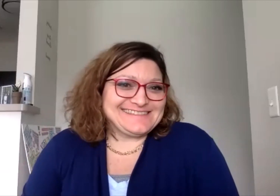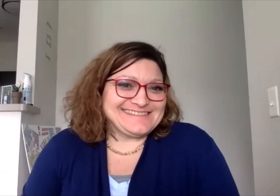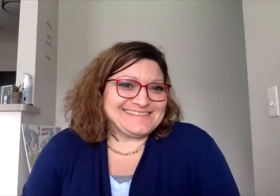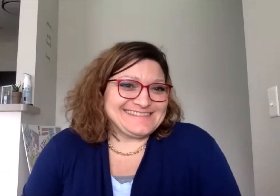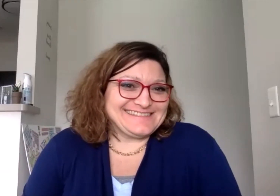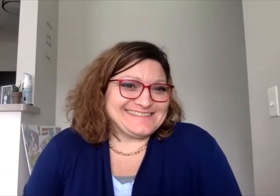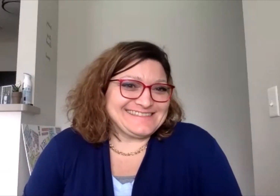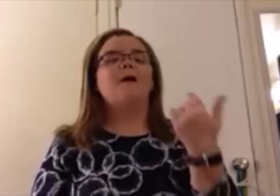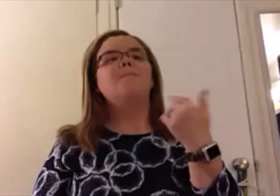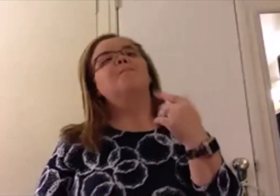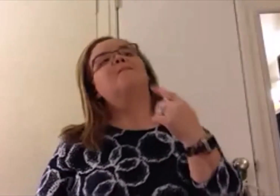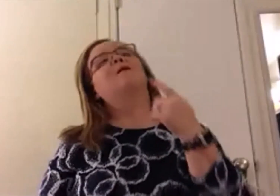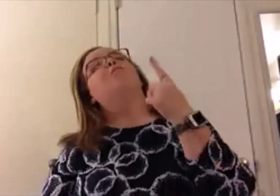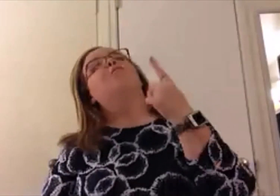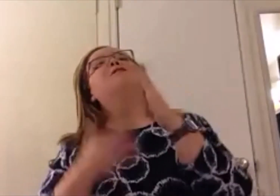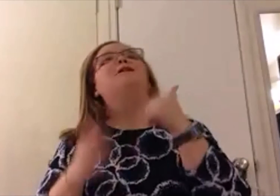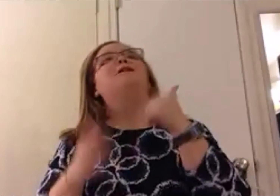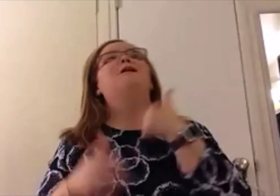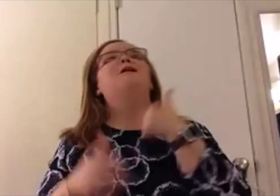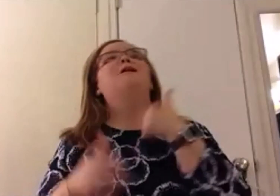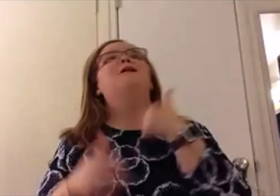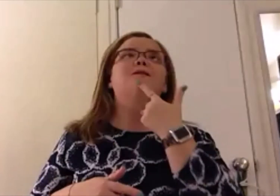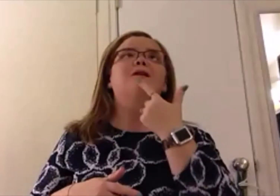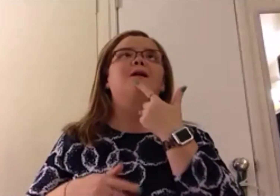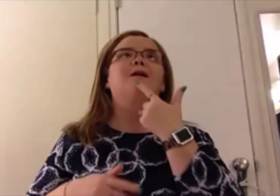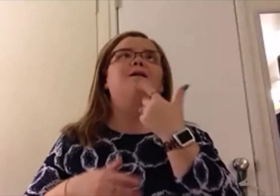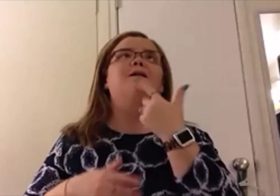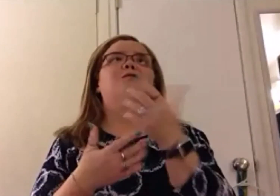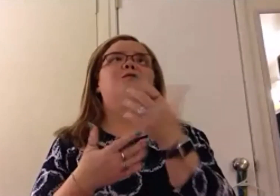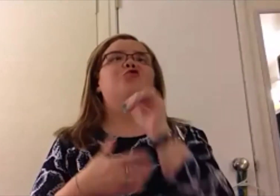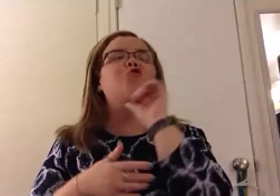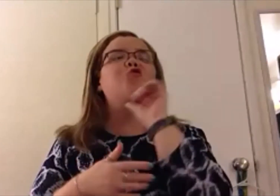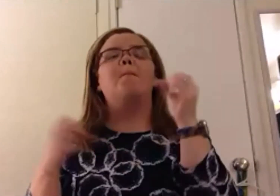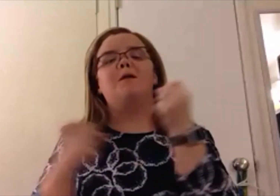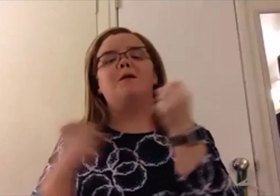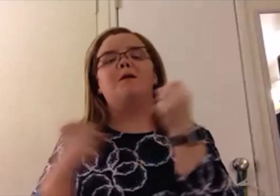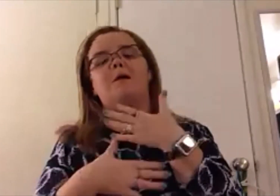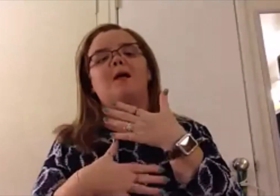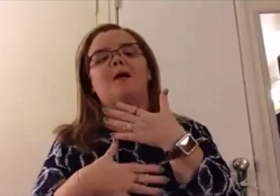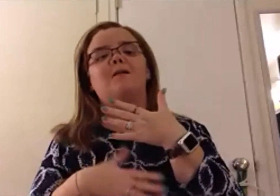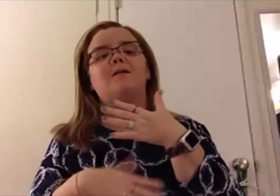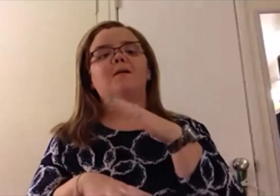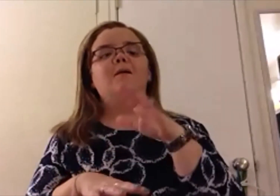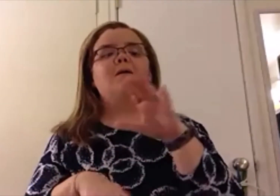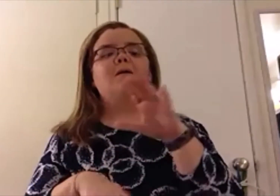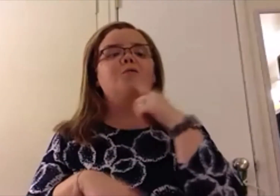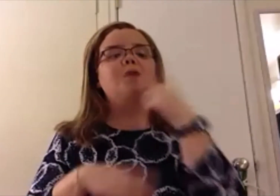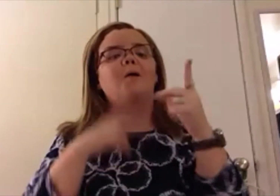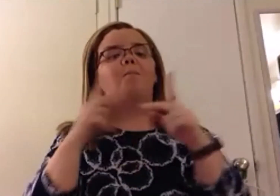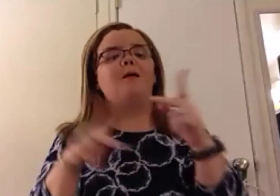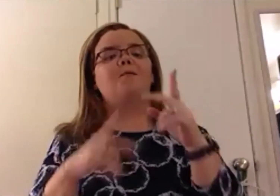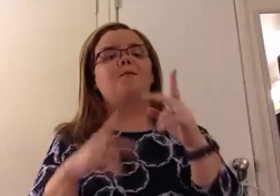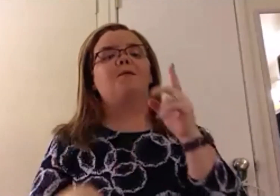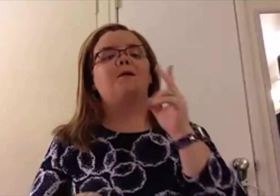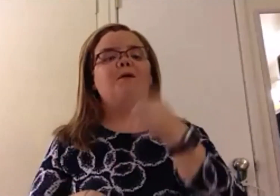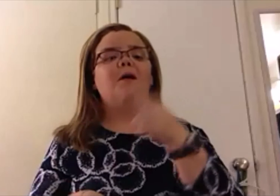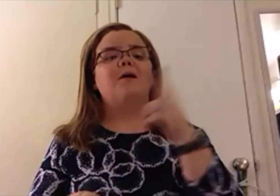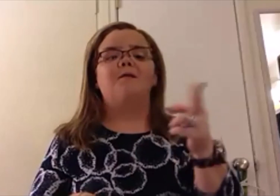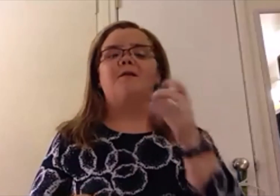um one thing i want to say is don't be afraid to tell people that you're hard of hearing